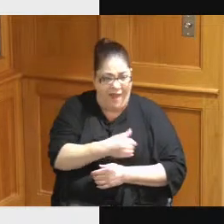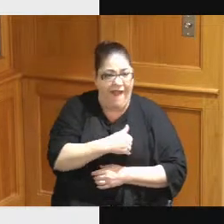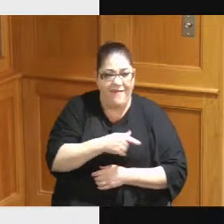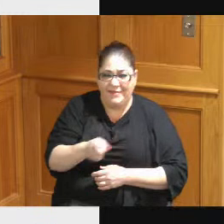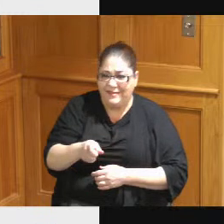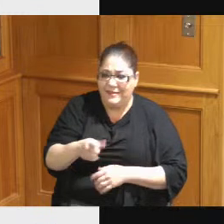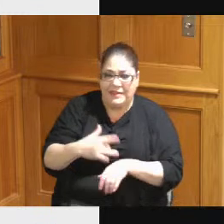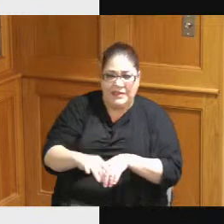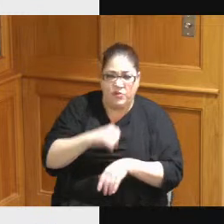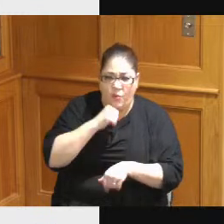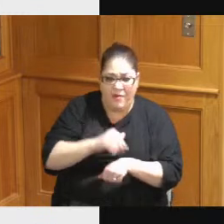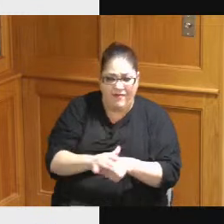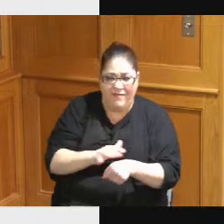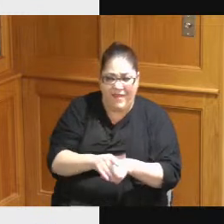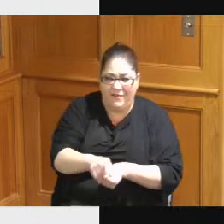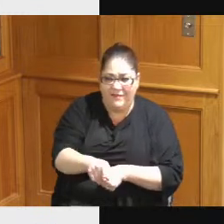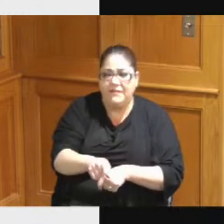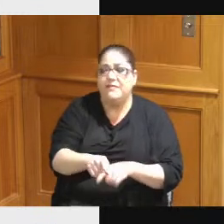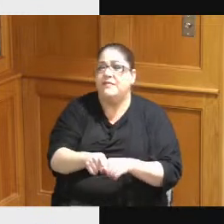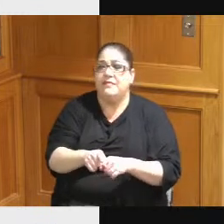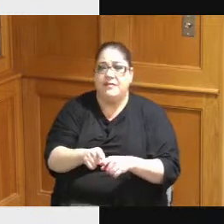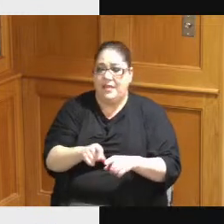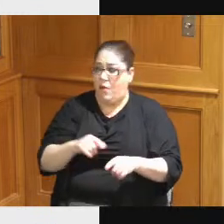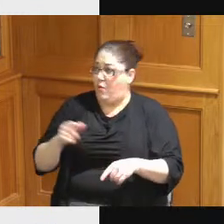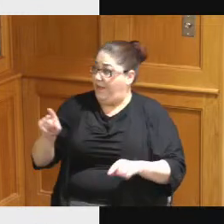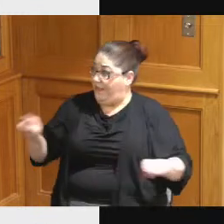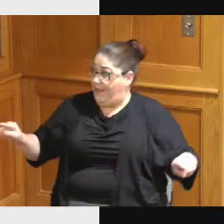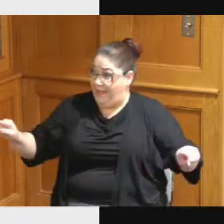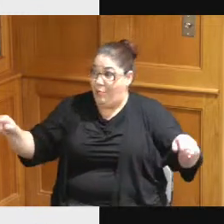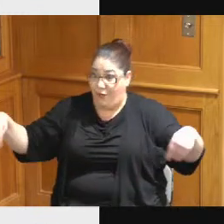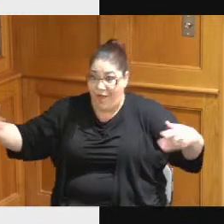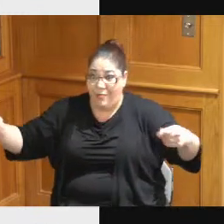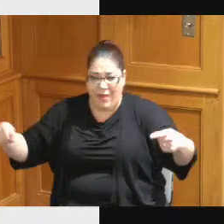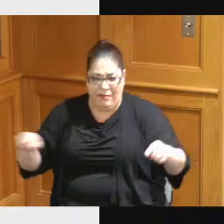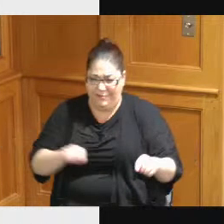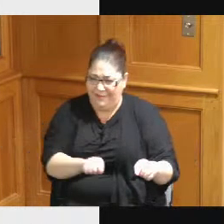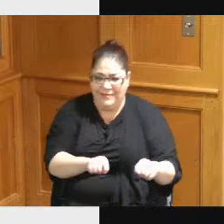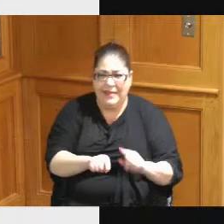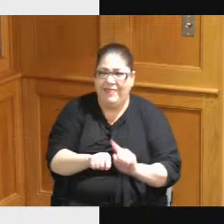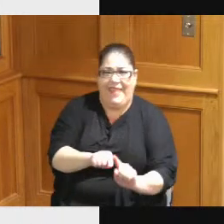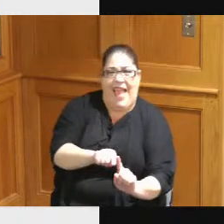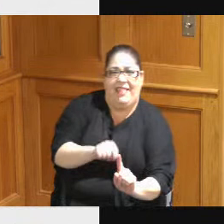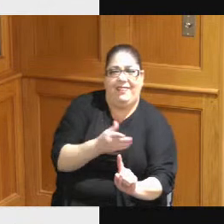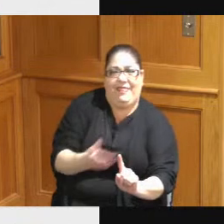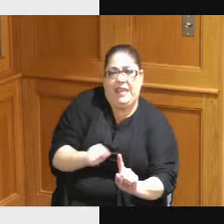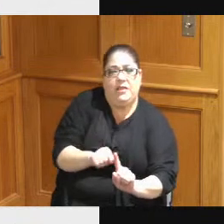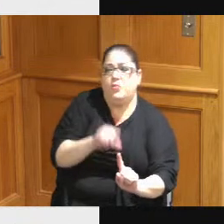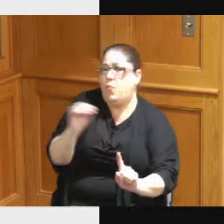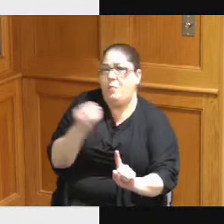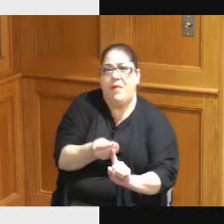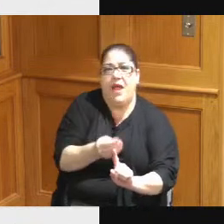that is needed that none of our agencies provide and there's no funding for it we can go out and